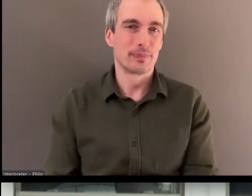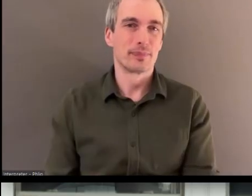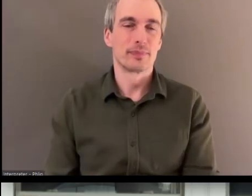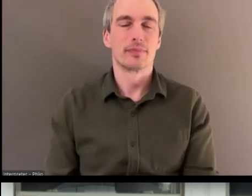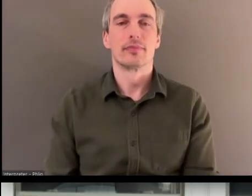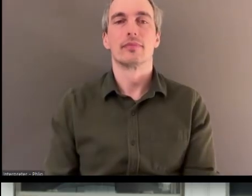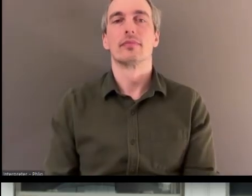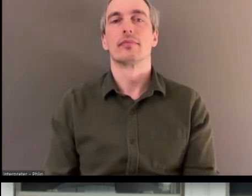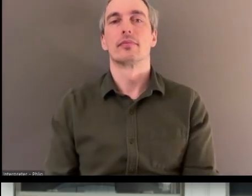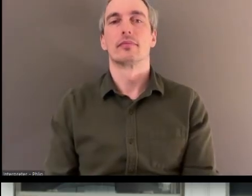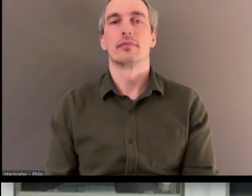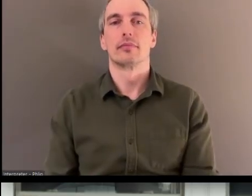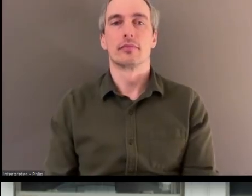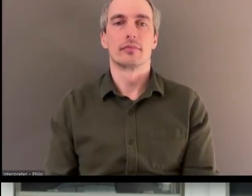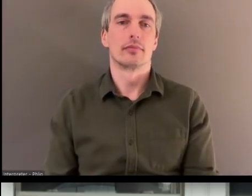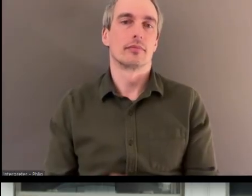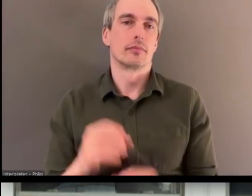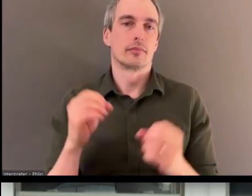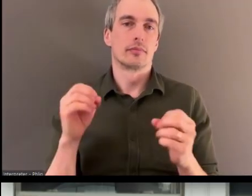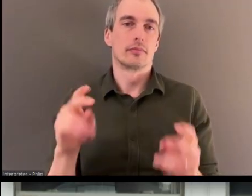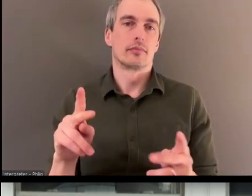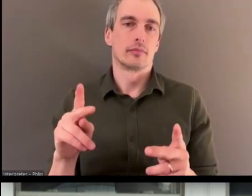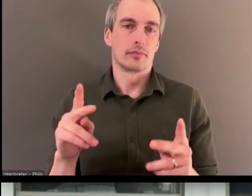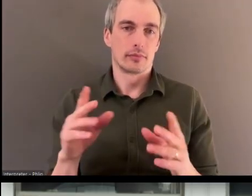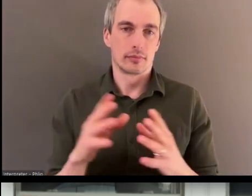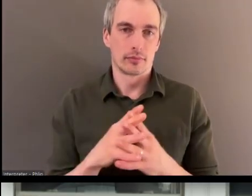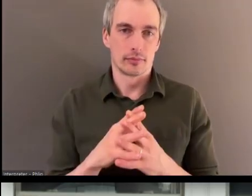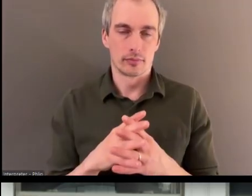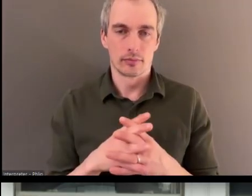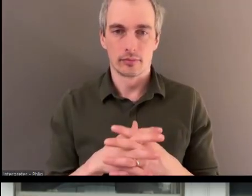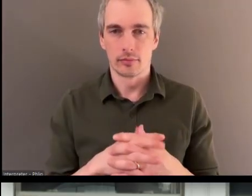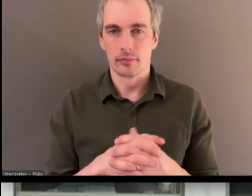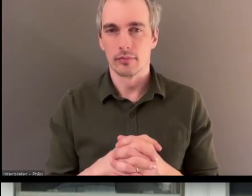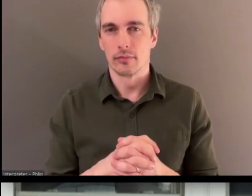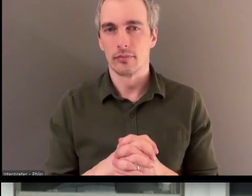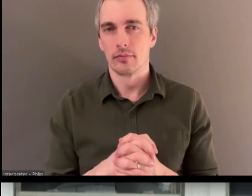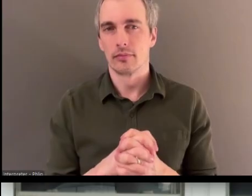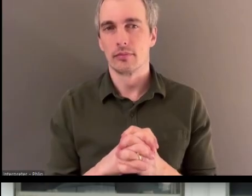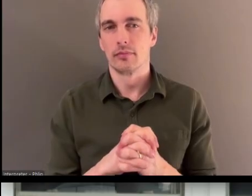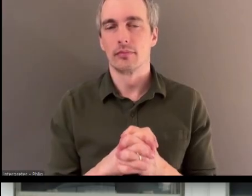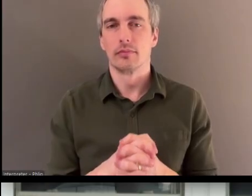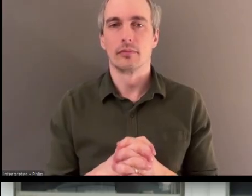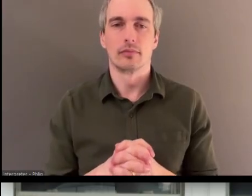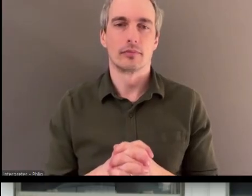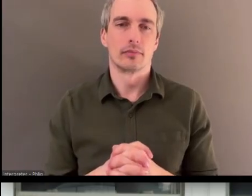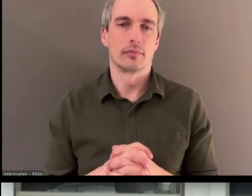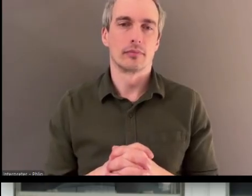And just to talk through the user interface, there's basically two columns.